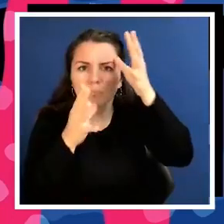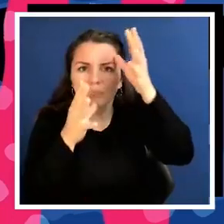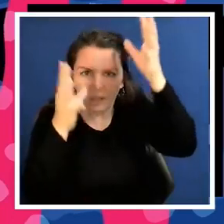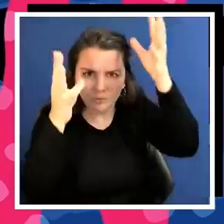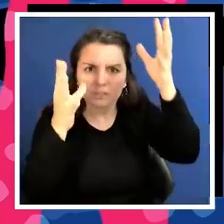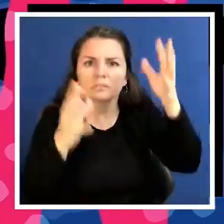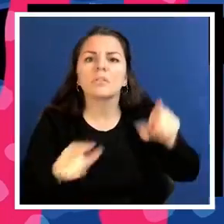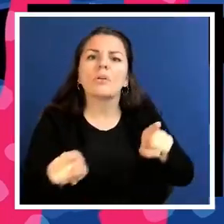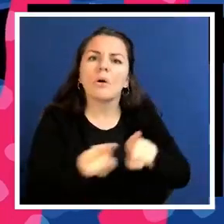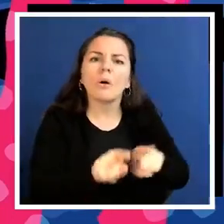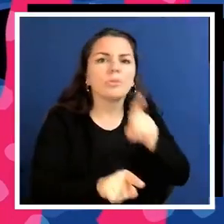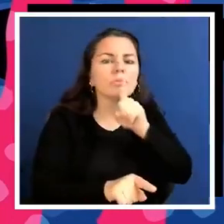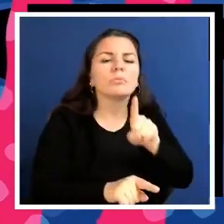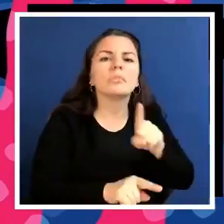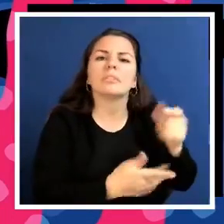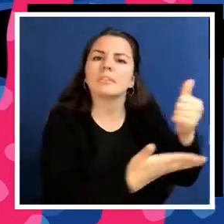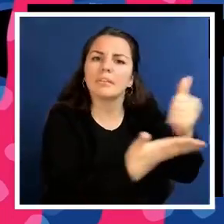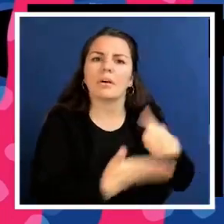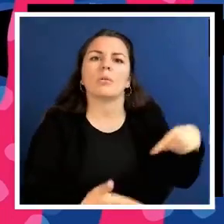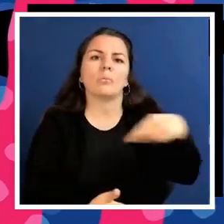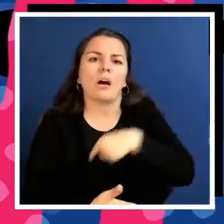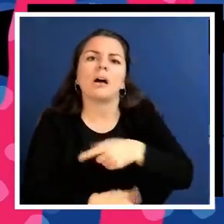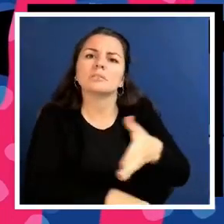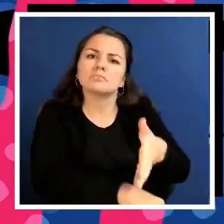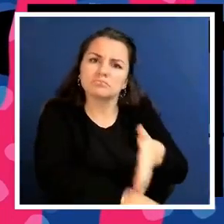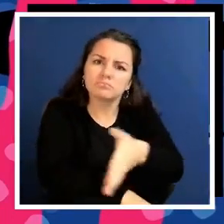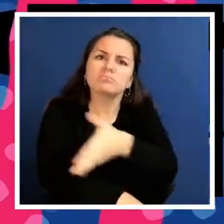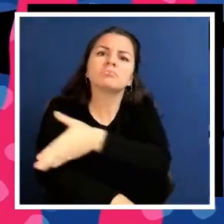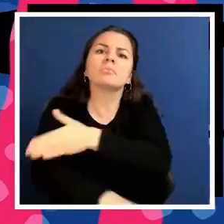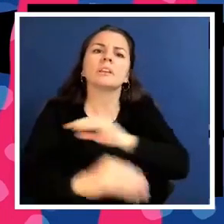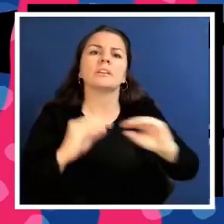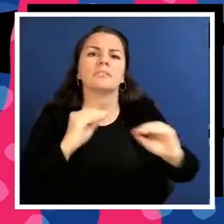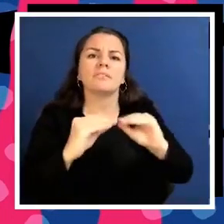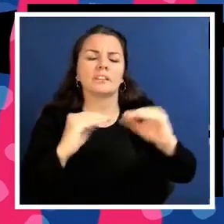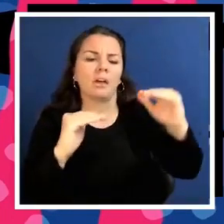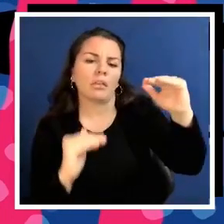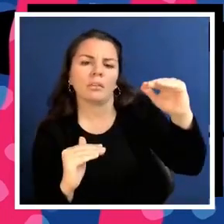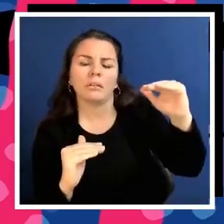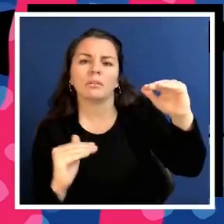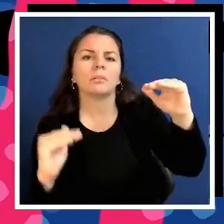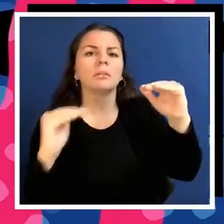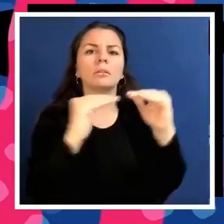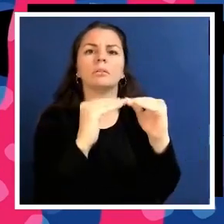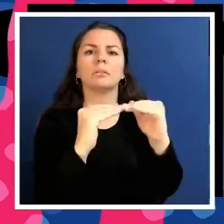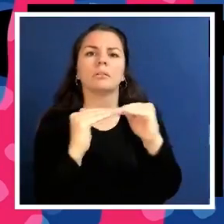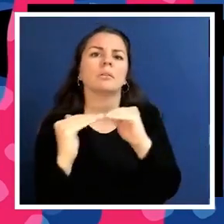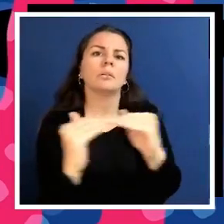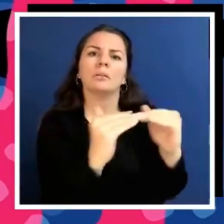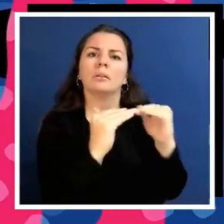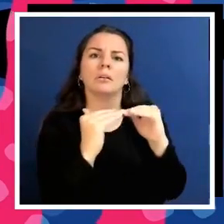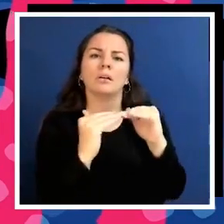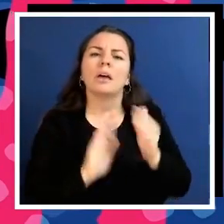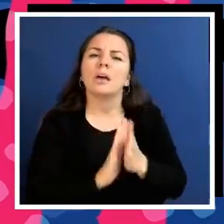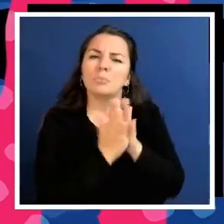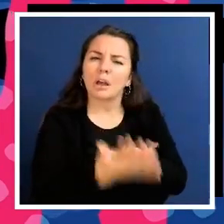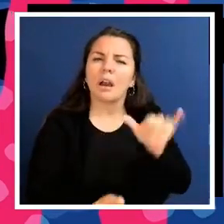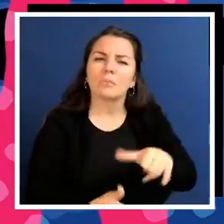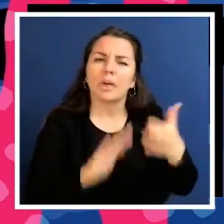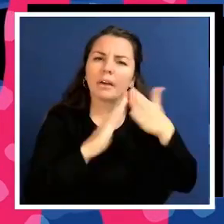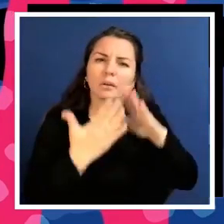LIFT BOTH CHILDREN AND PARENTS.